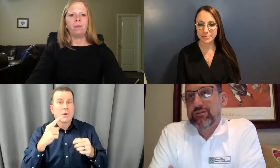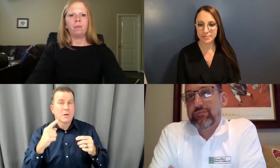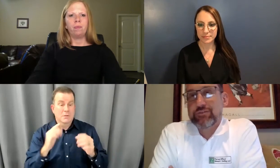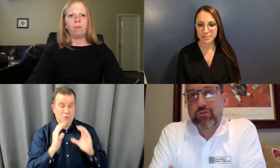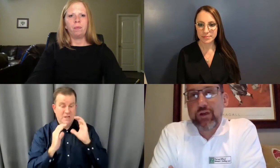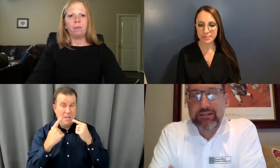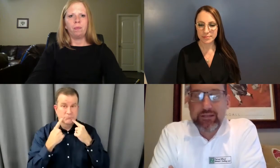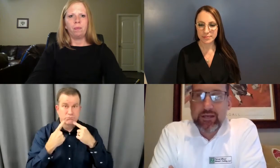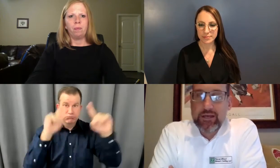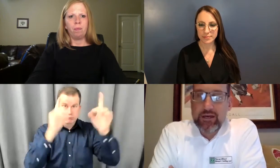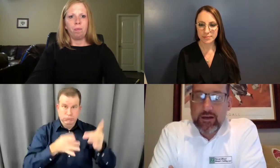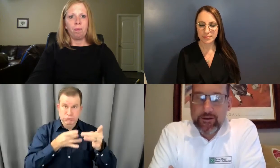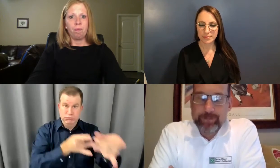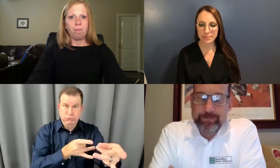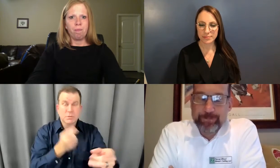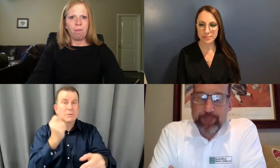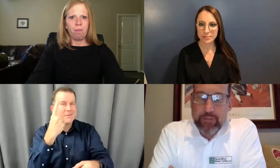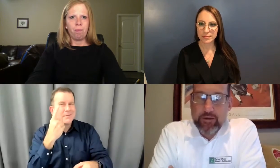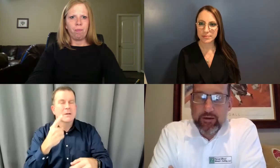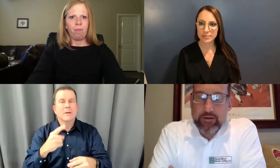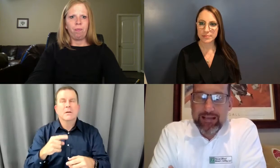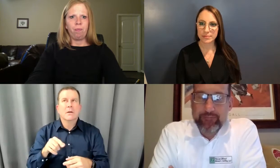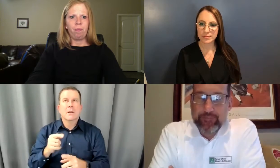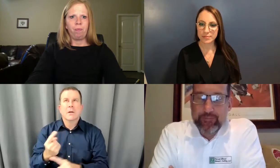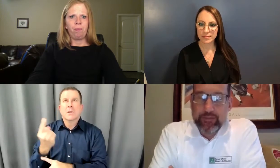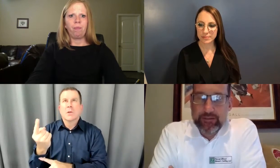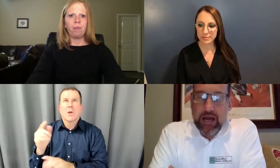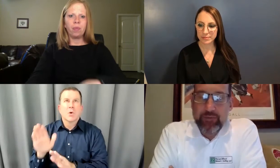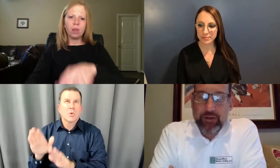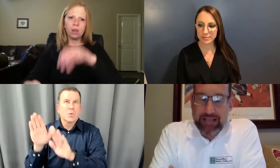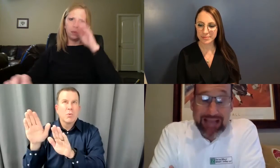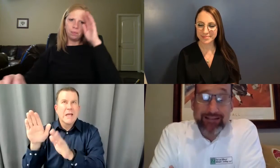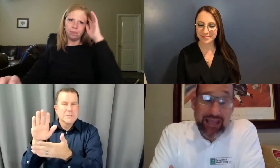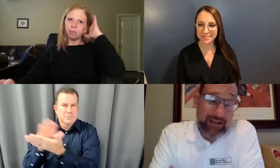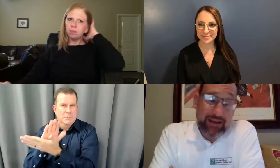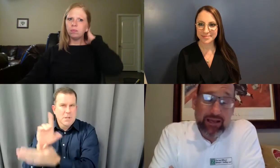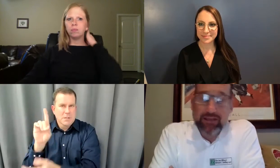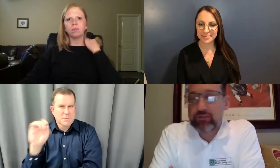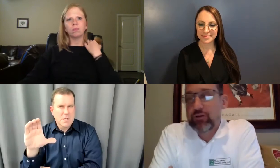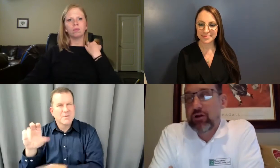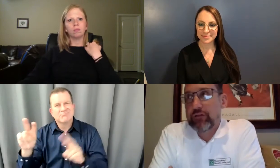there's a great documented guidance handout, I guess you would call it,